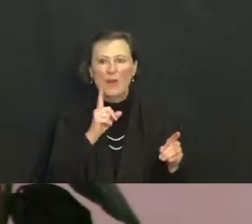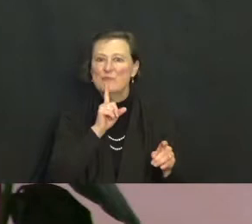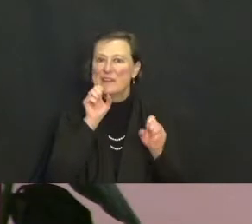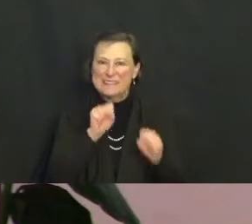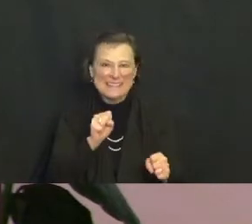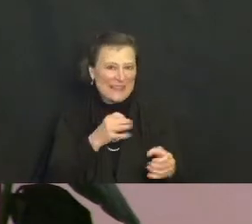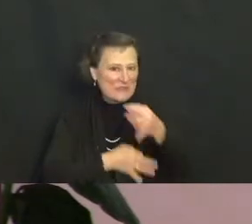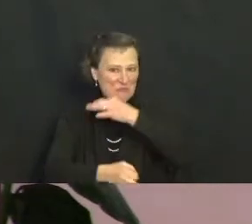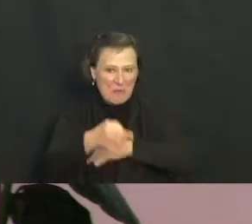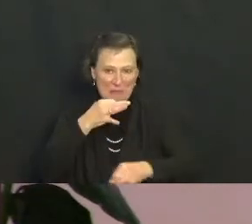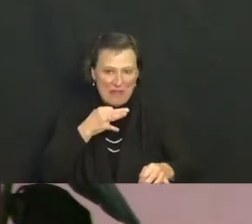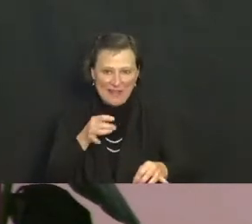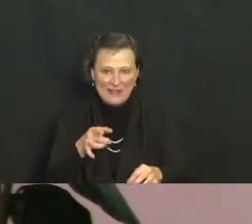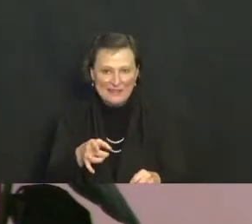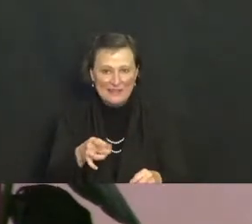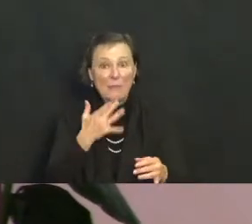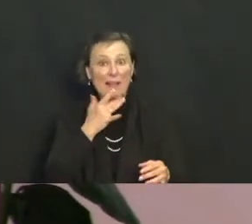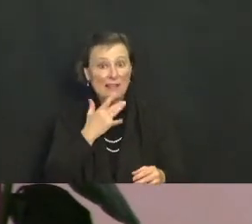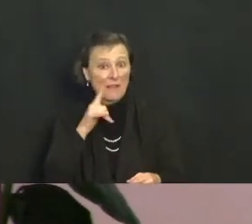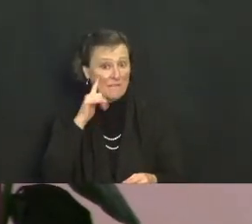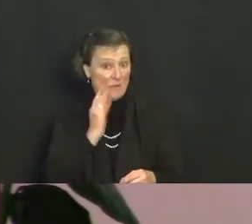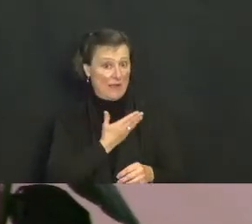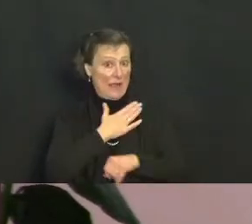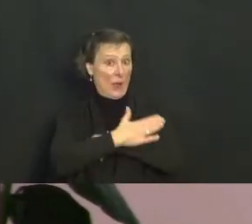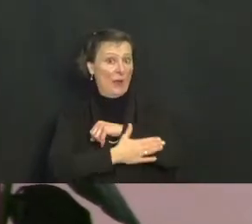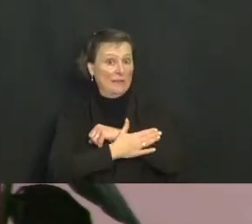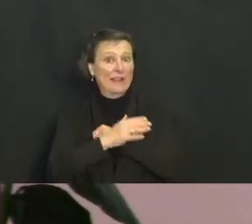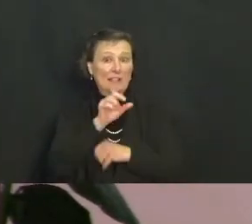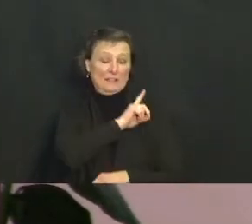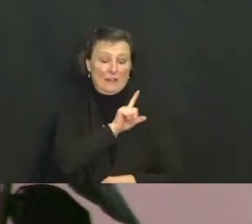Fortunately for our nation, Dr. King did exist.